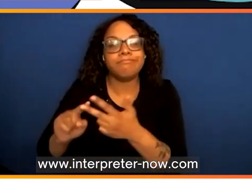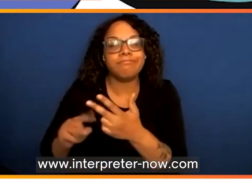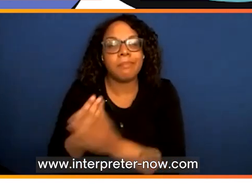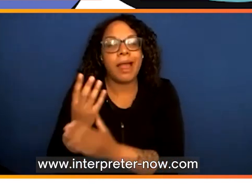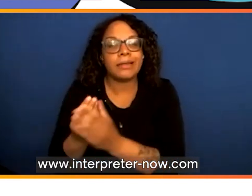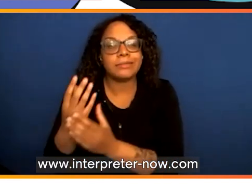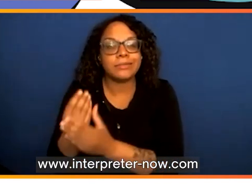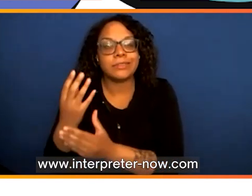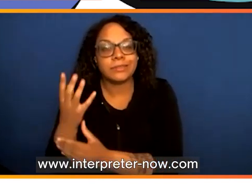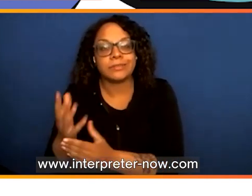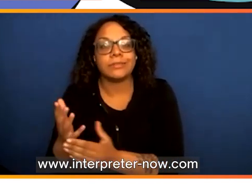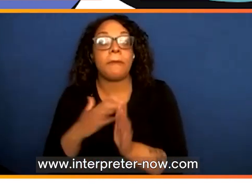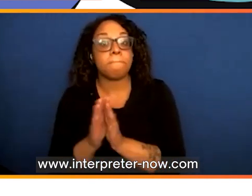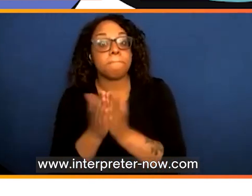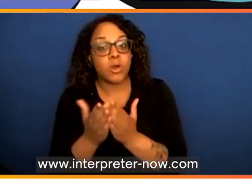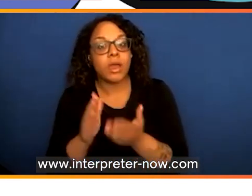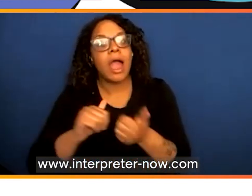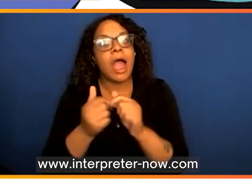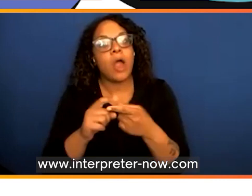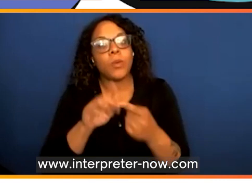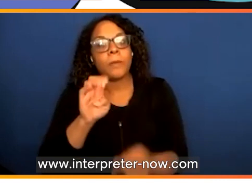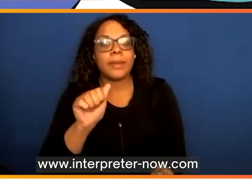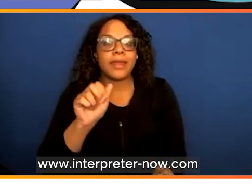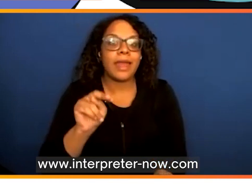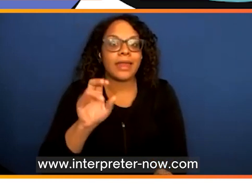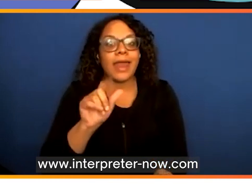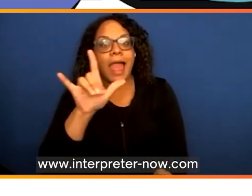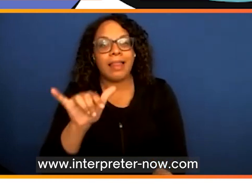plants surrounding my book, How to Be an Ally, with a bright orange cover. On the other side